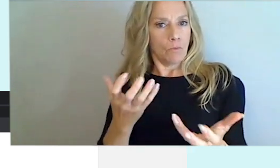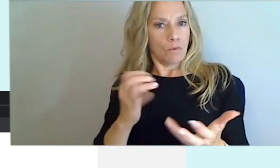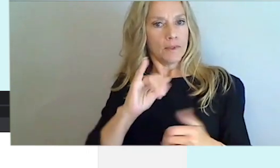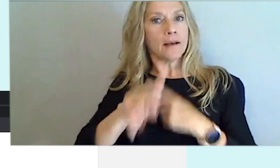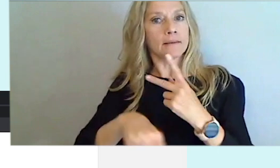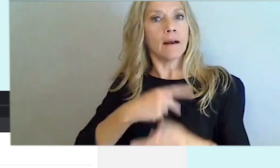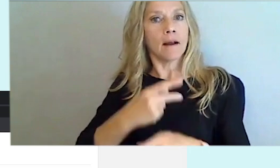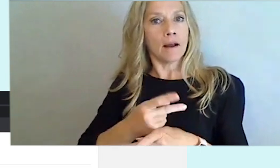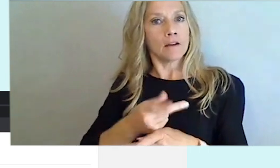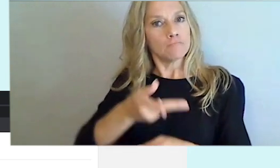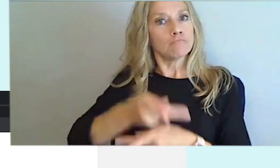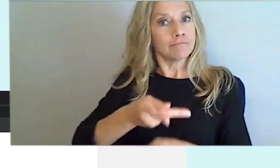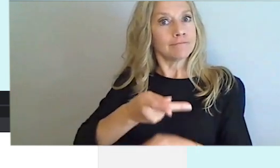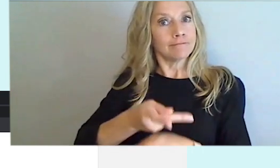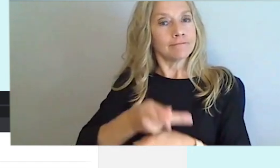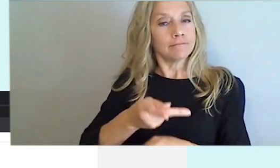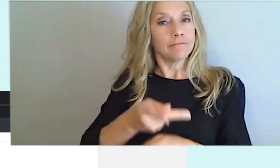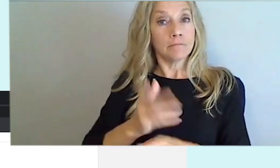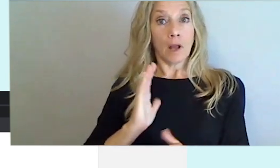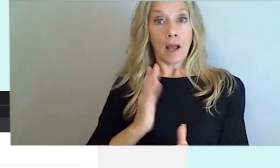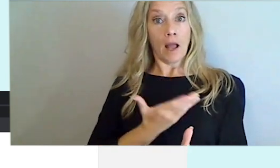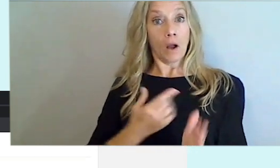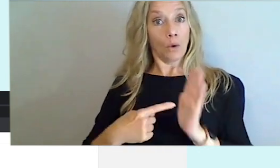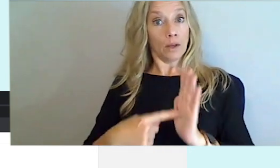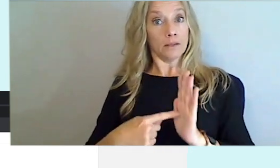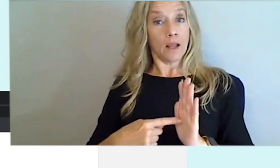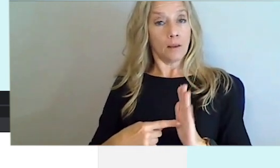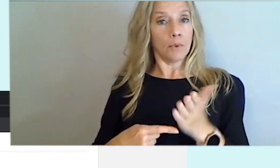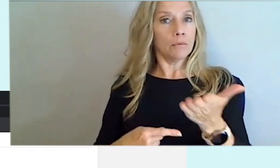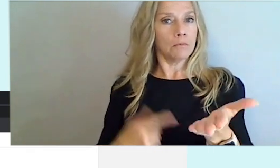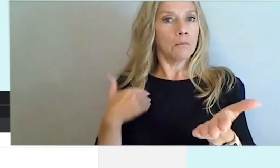For this example, the member already has existing expenses